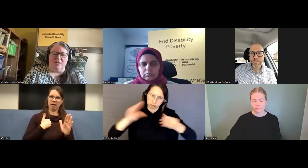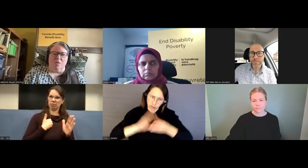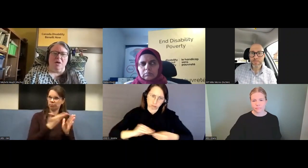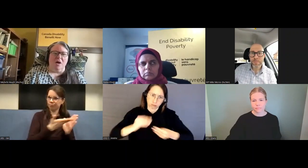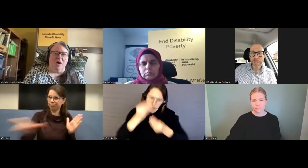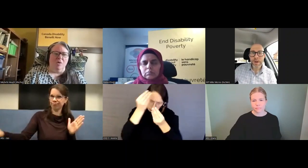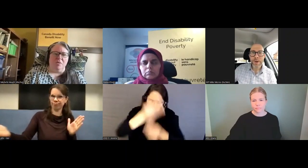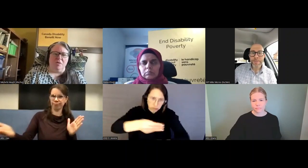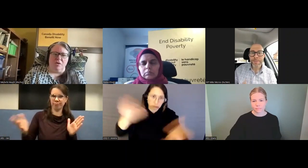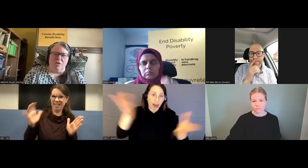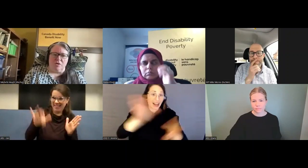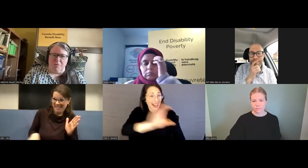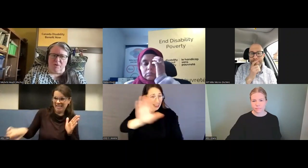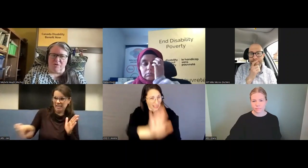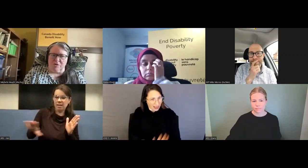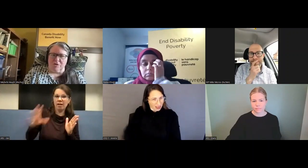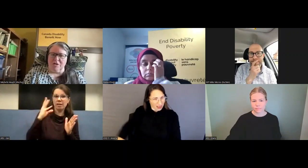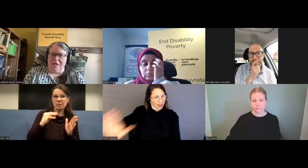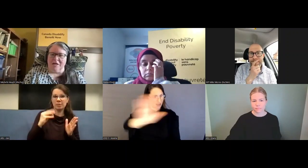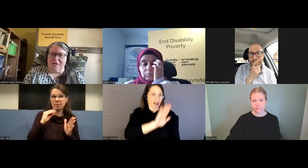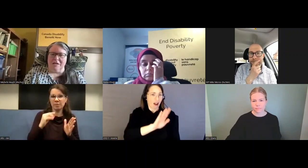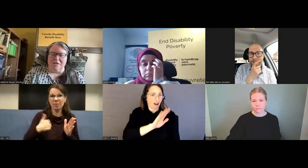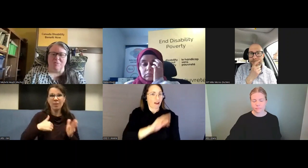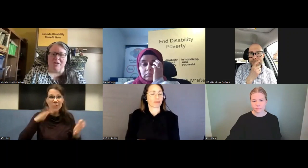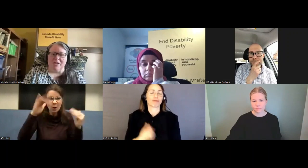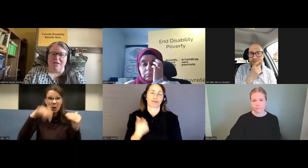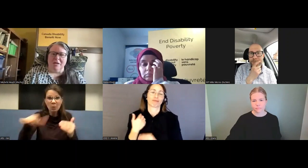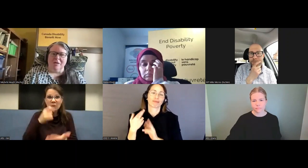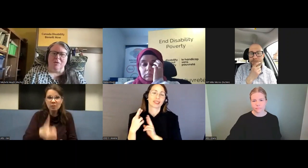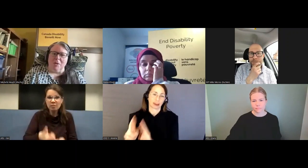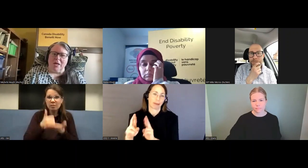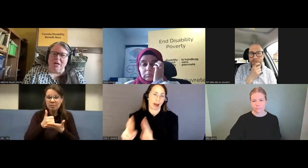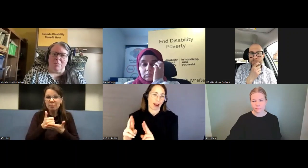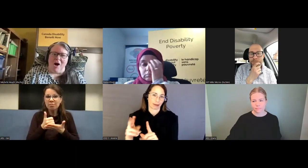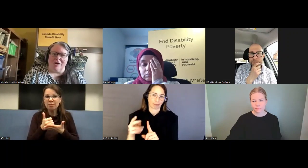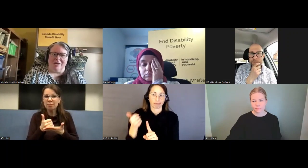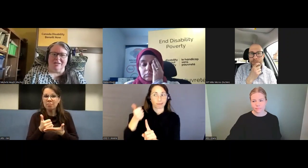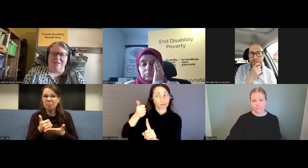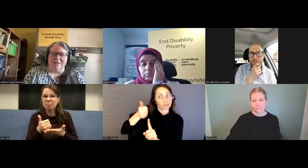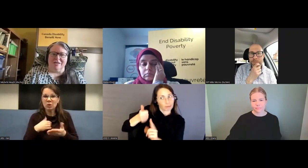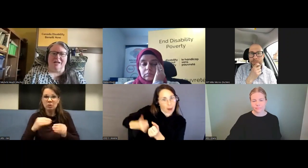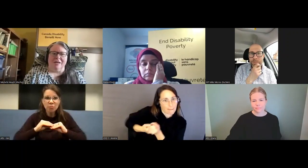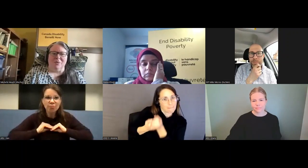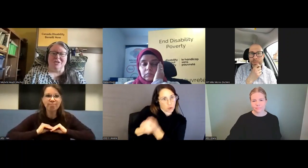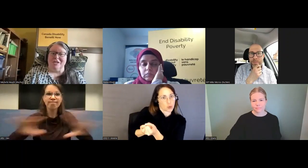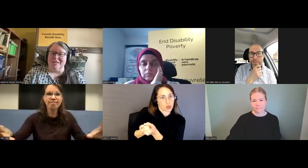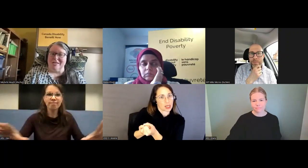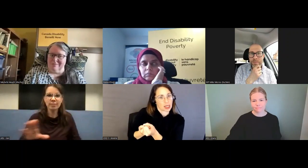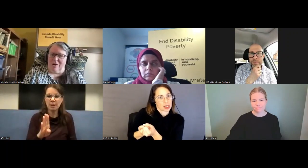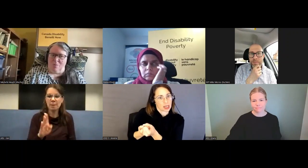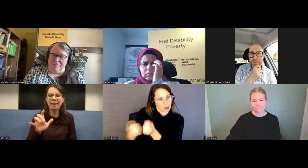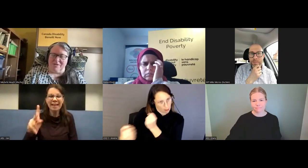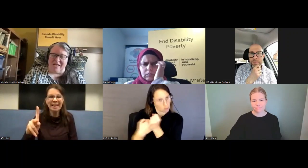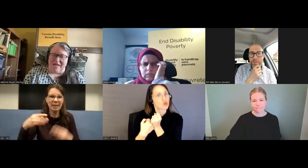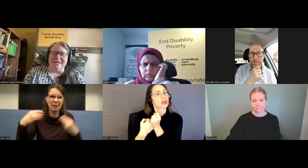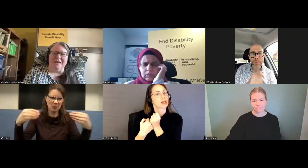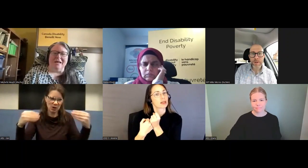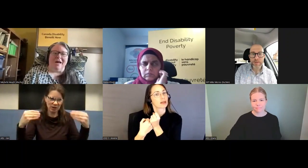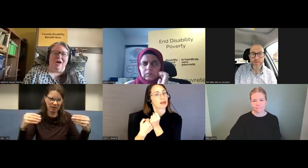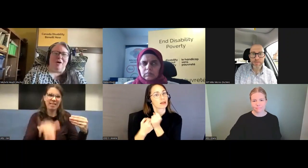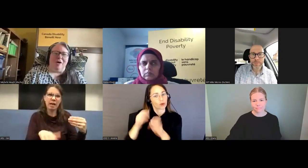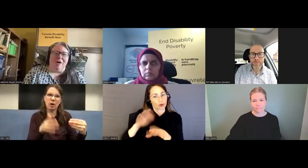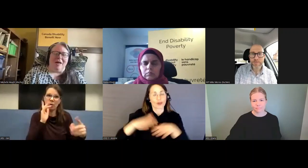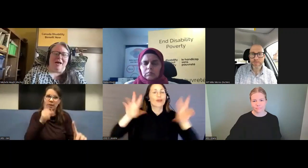SO WE HOPE THAT YOU WILL SUPPORT US IN SPREADING THE BLEAK MARKET AS WELL WHICH IS A WEBSITE